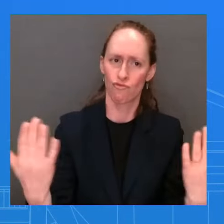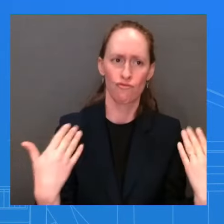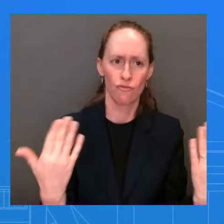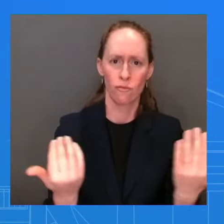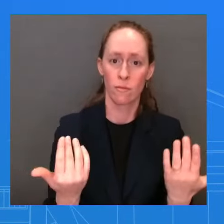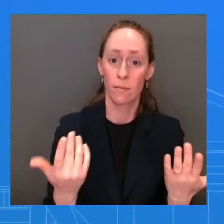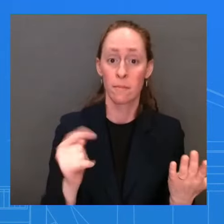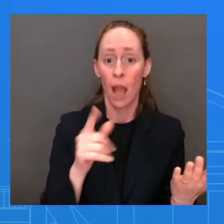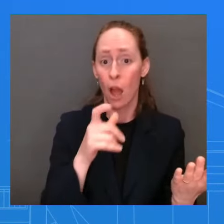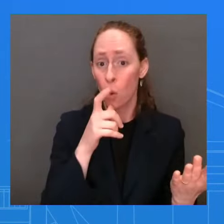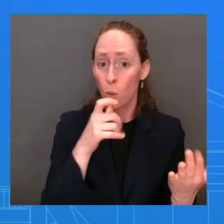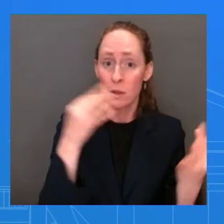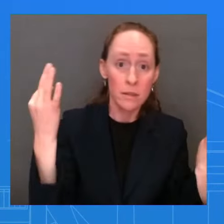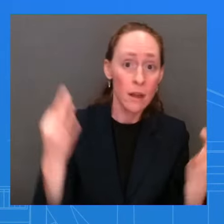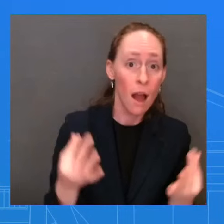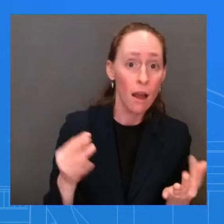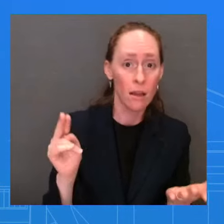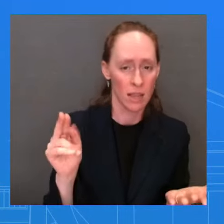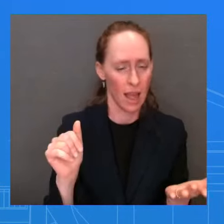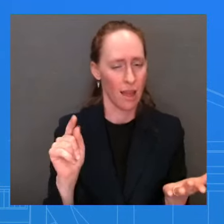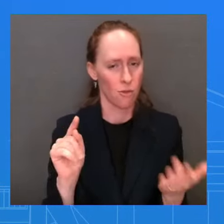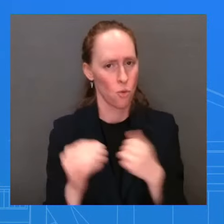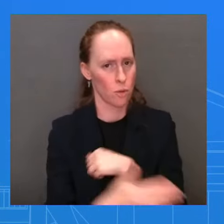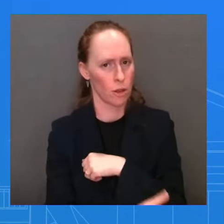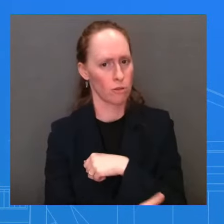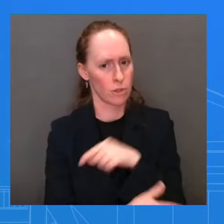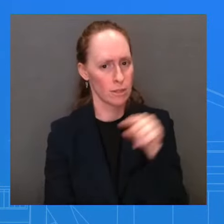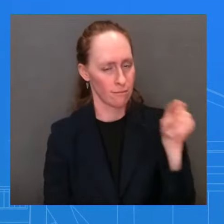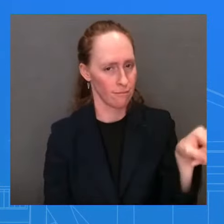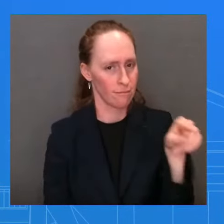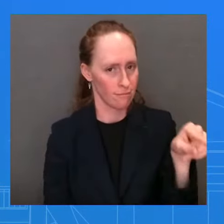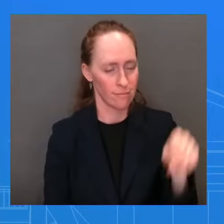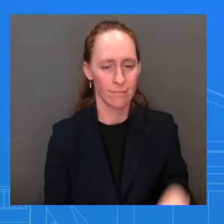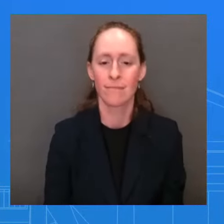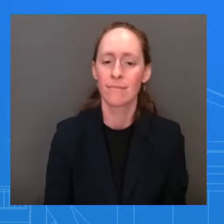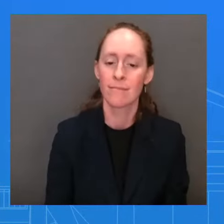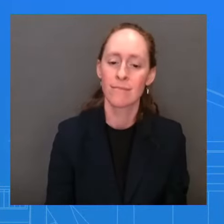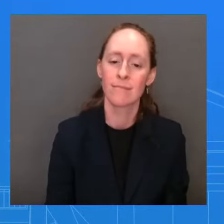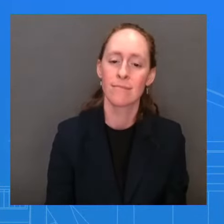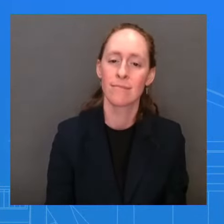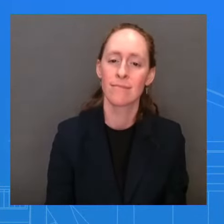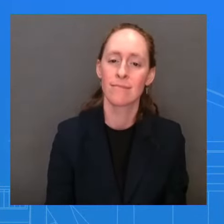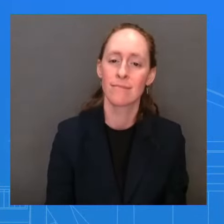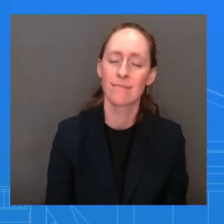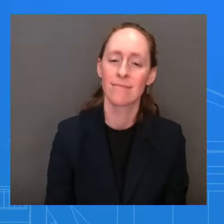and the countries aspiring to be -- to join NATO. So I will not get ahead of that. Go ahead. The Press: Thanks, Karine.